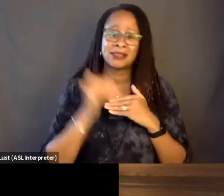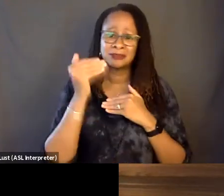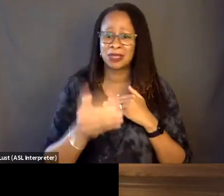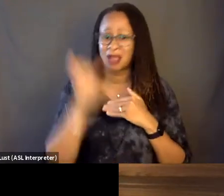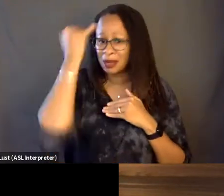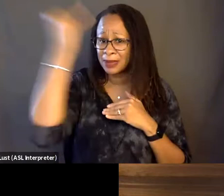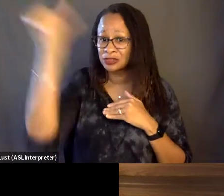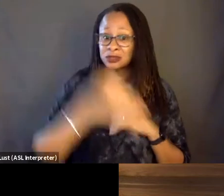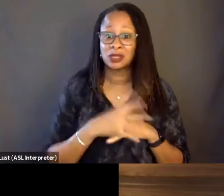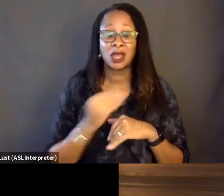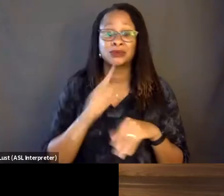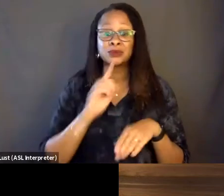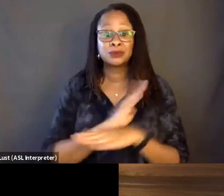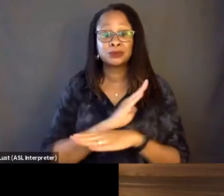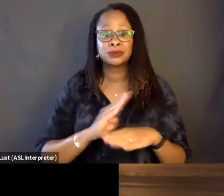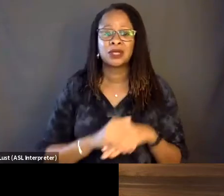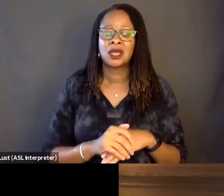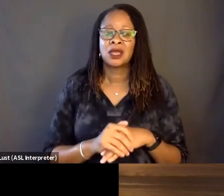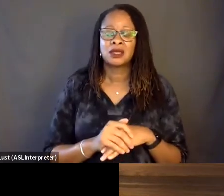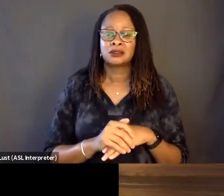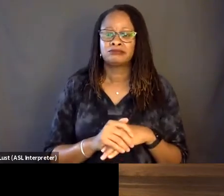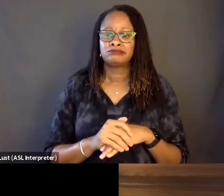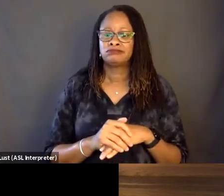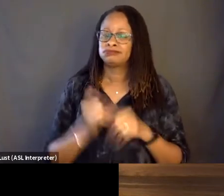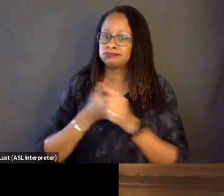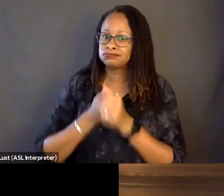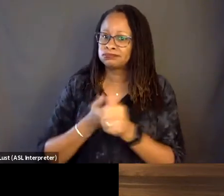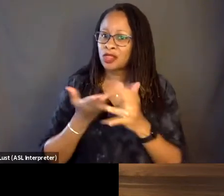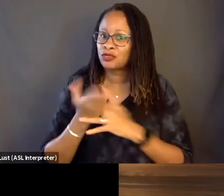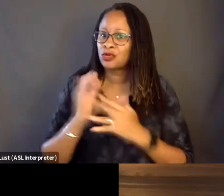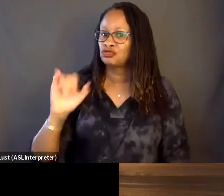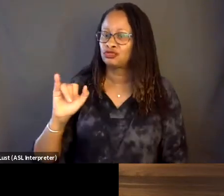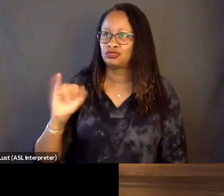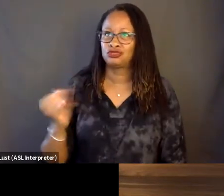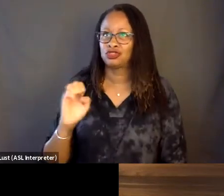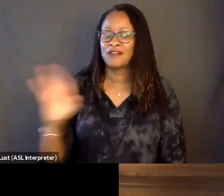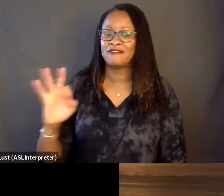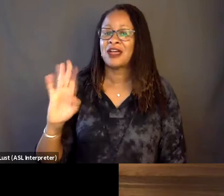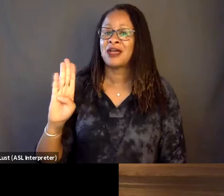And you actually trace, through Jeff Bezos and the WhatsApp,